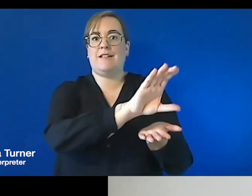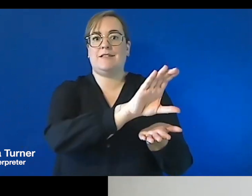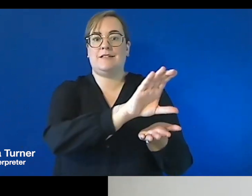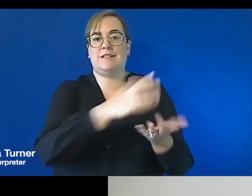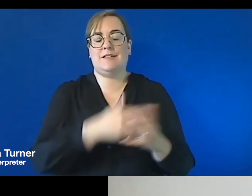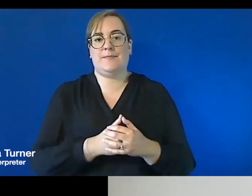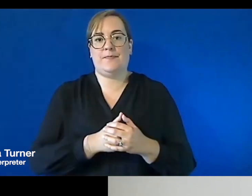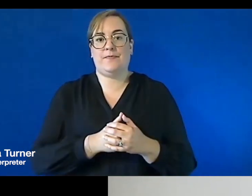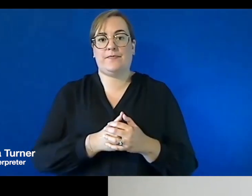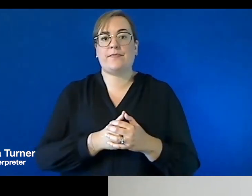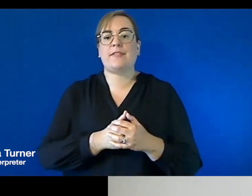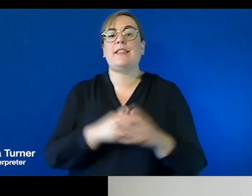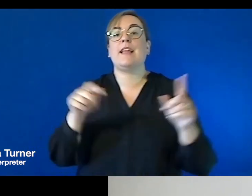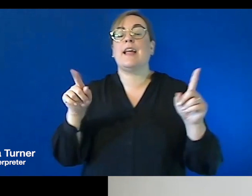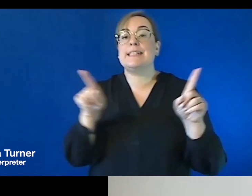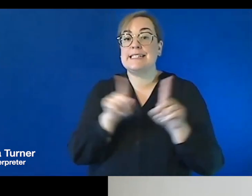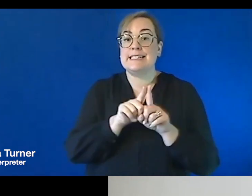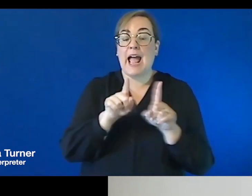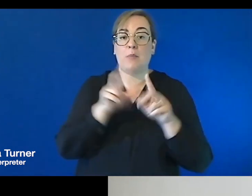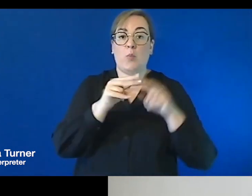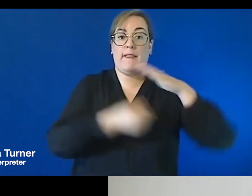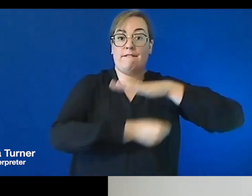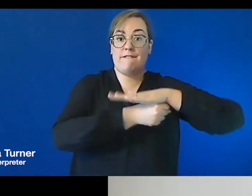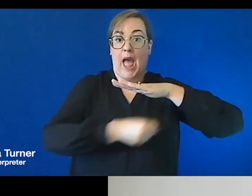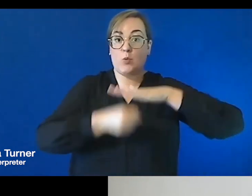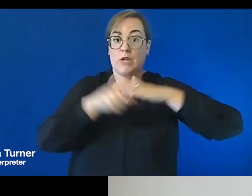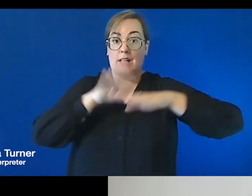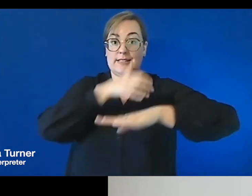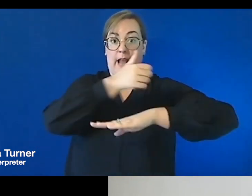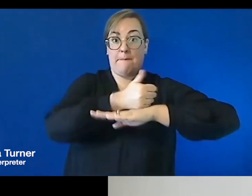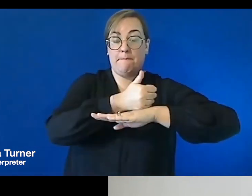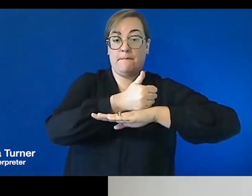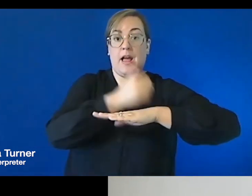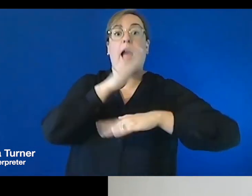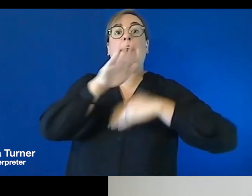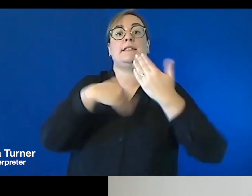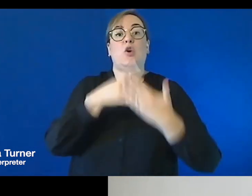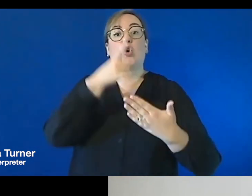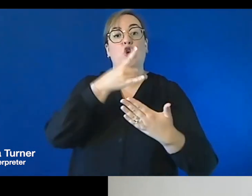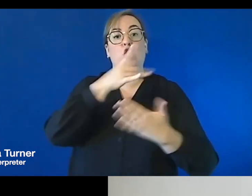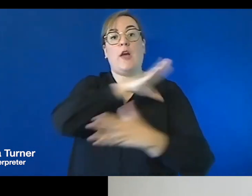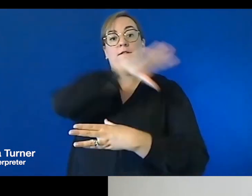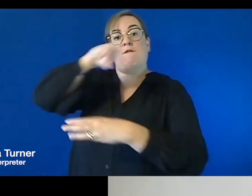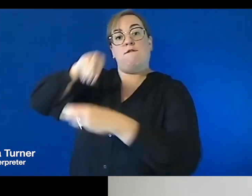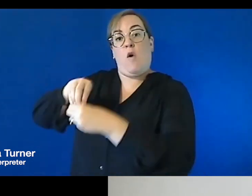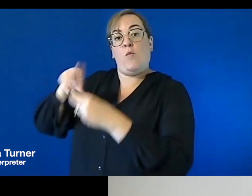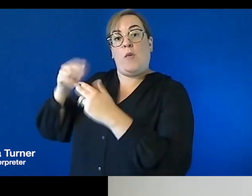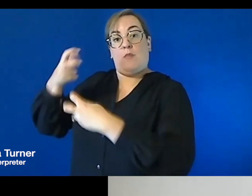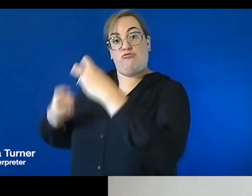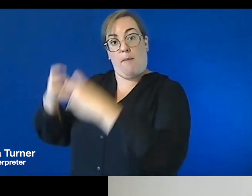Until you part of this problem you really start to dedicate yourself to quality user research,